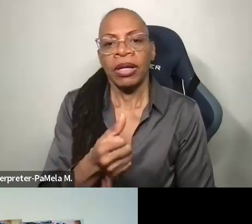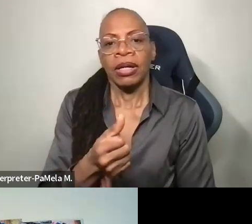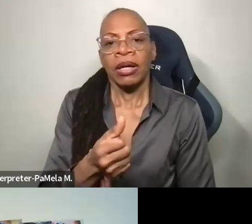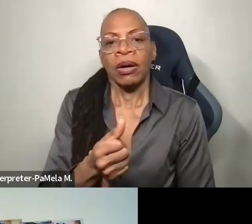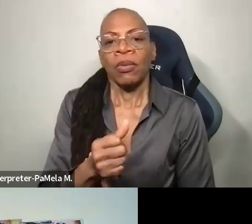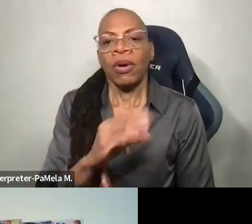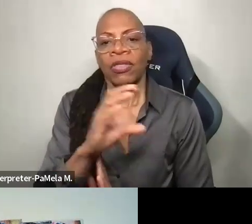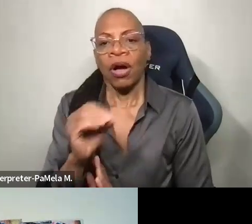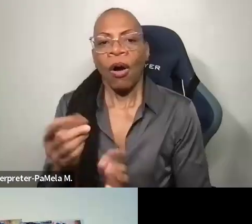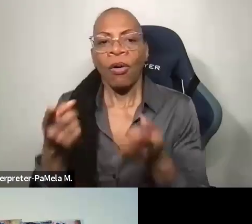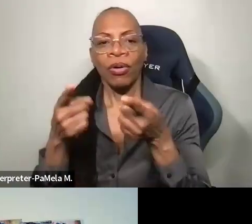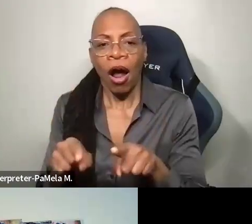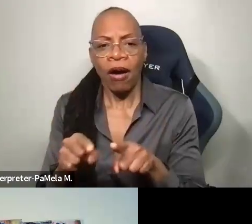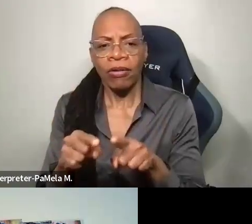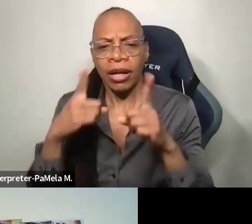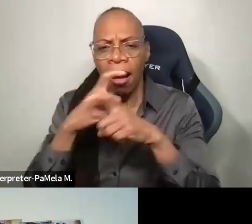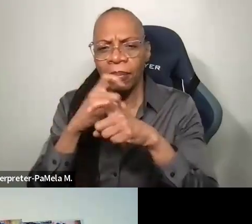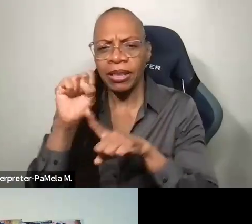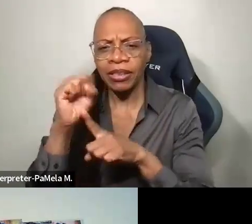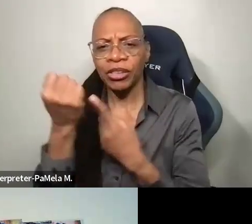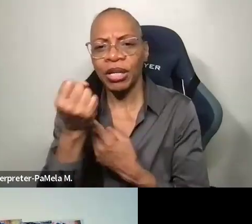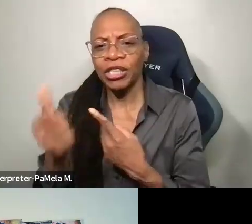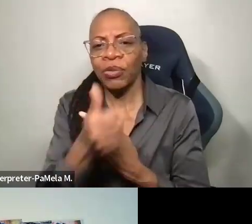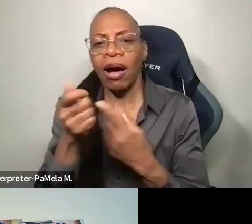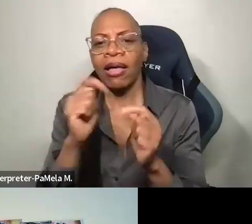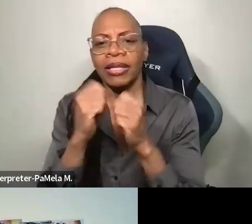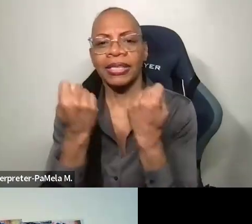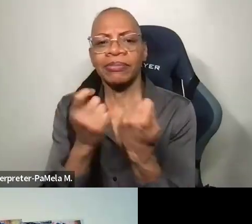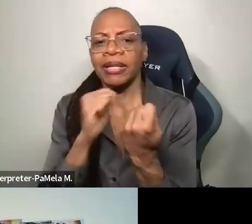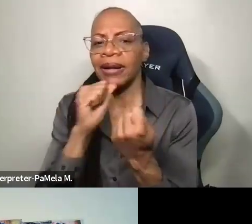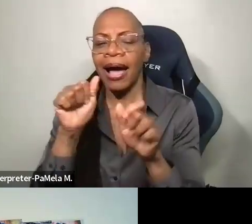Is this understood when we aren't hitting the exact number of SMI enrollees?